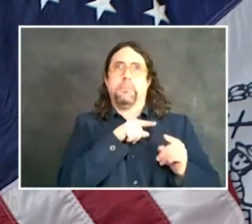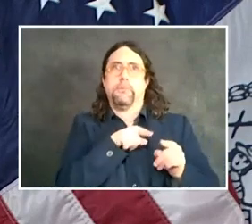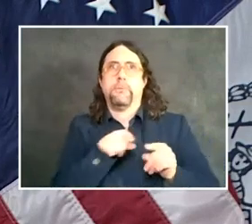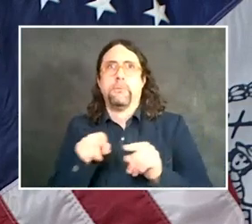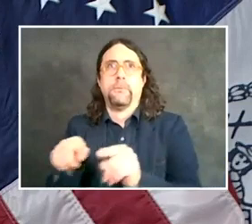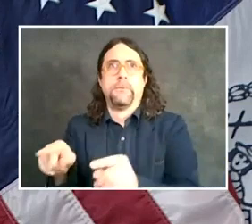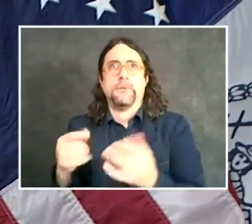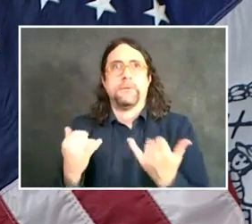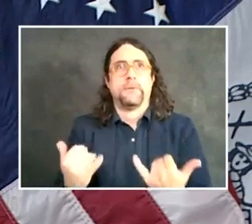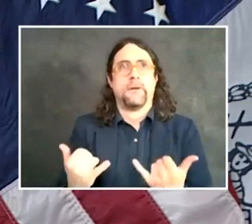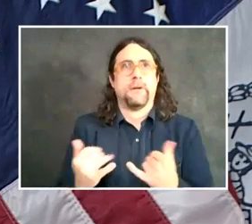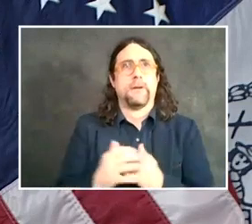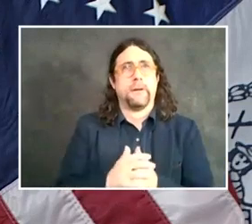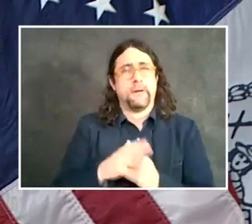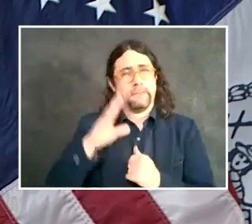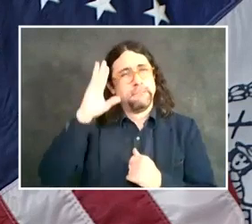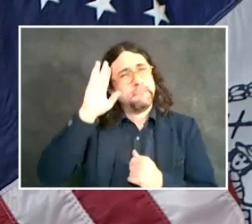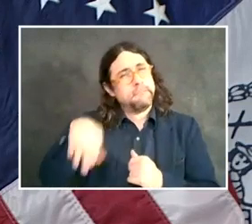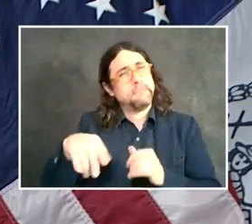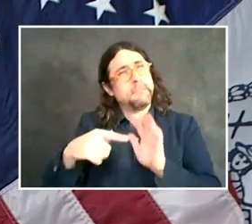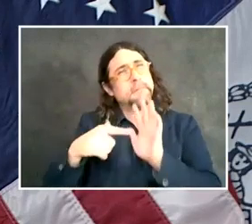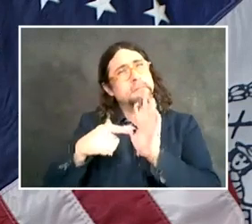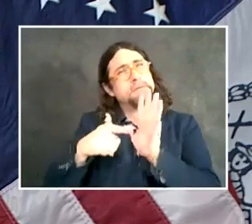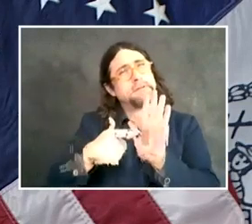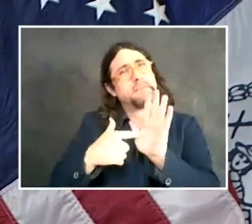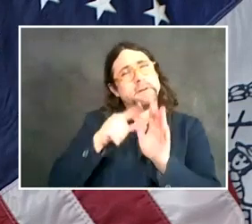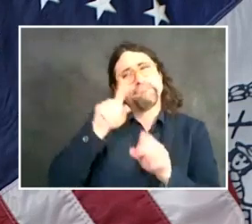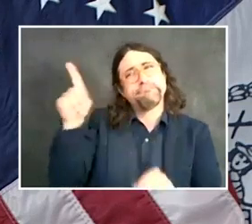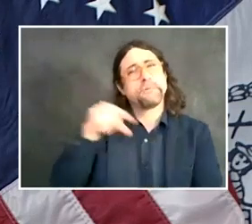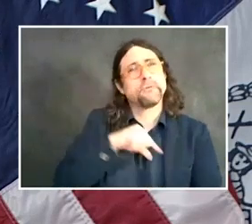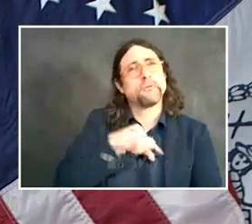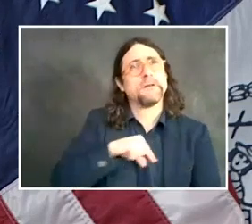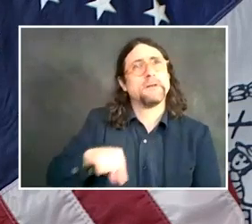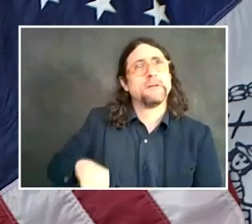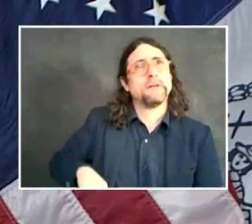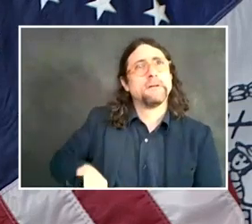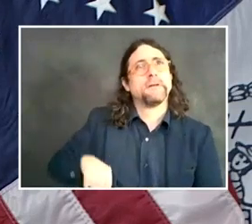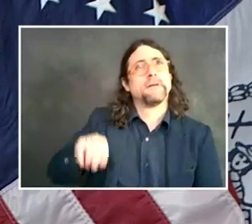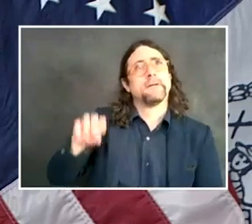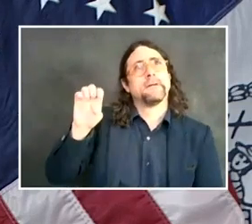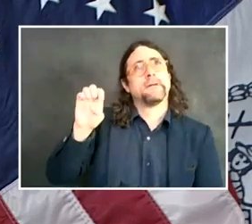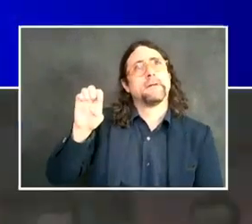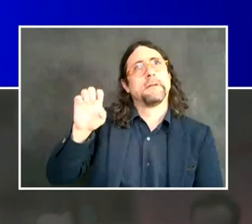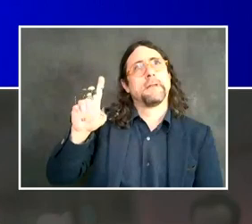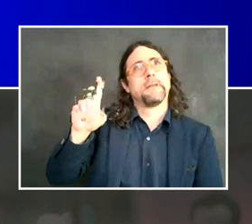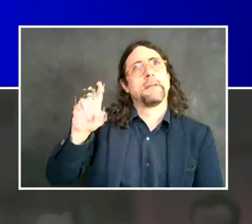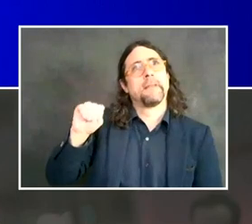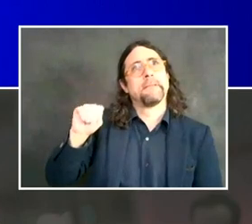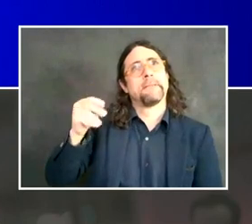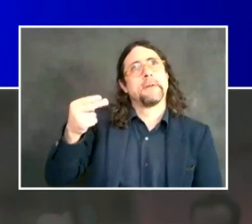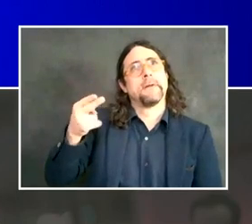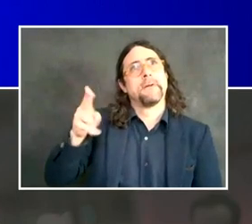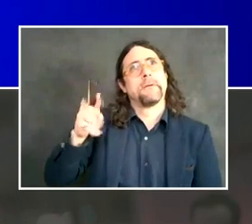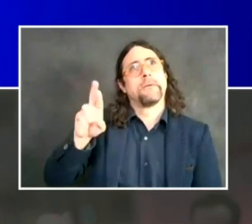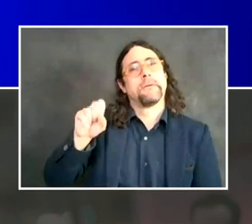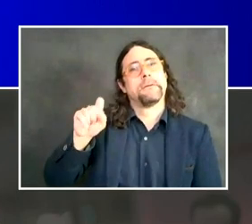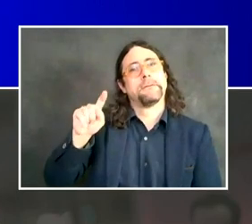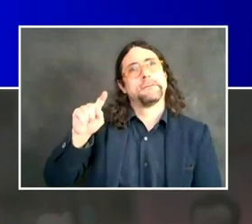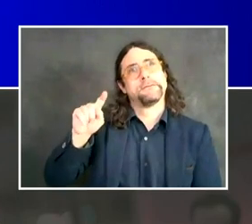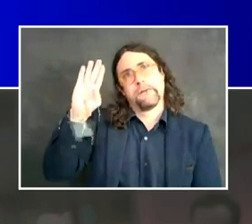LIKE ELMHURST HOSPITAL. FOR SOME OF THEM THE ONLY PARALLEL TO WHAT THEY HAVE GONE THROUGH IS WHAT SOLDIERS GO